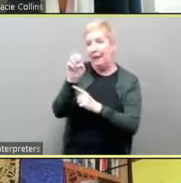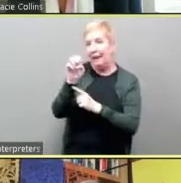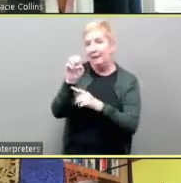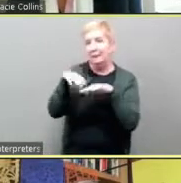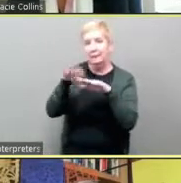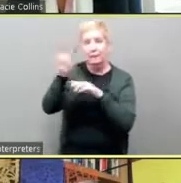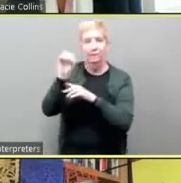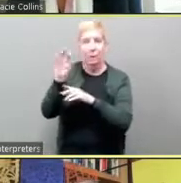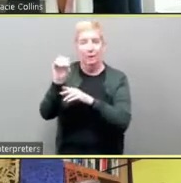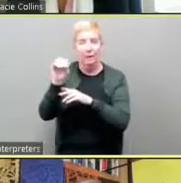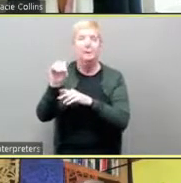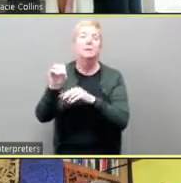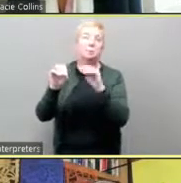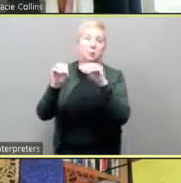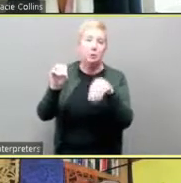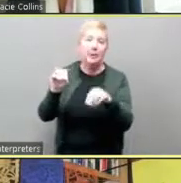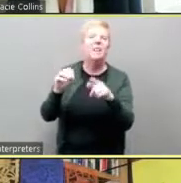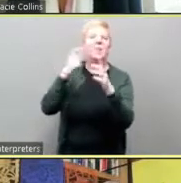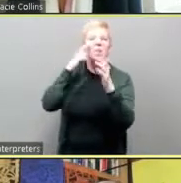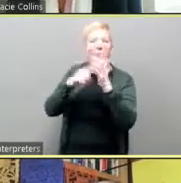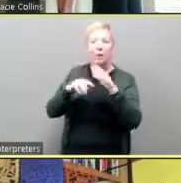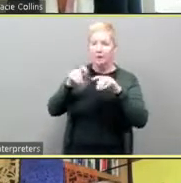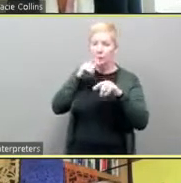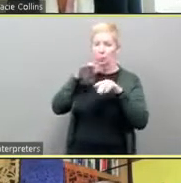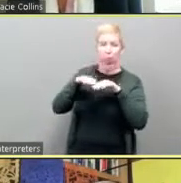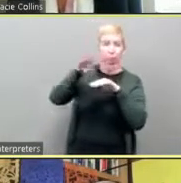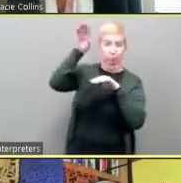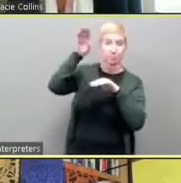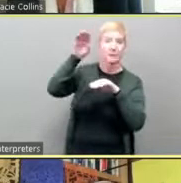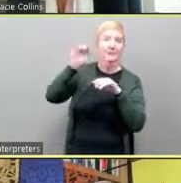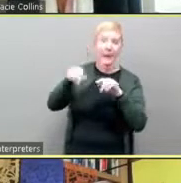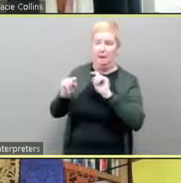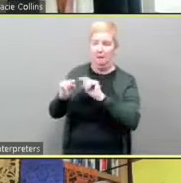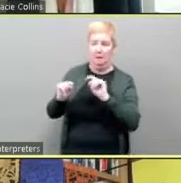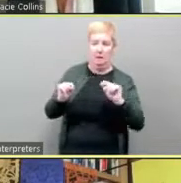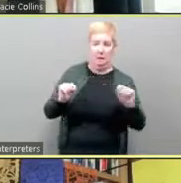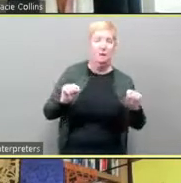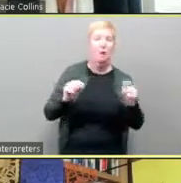folks above the black headliner about 40. I won't I won't belabor that too